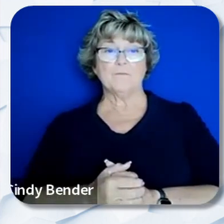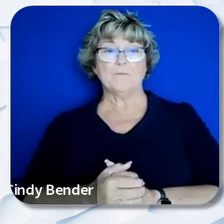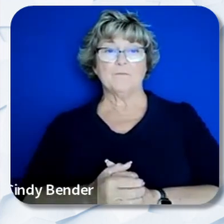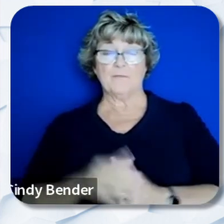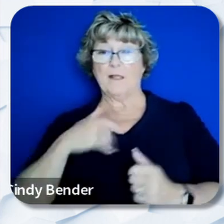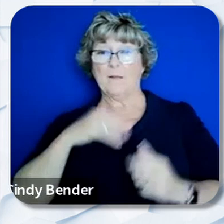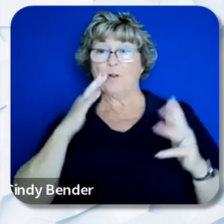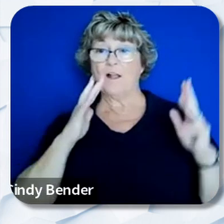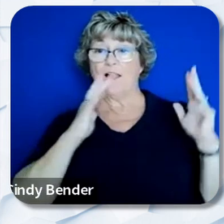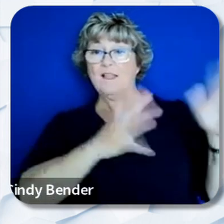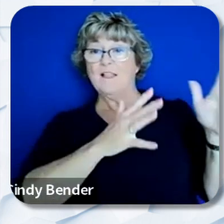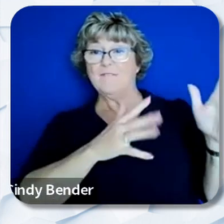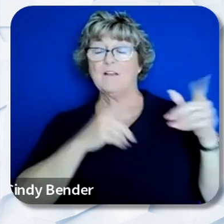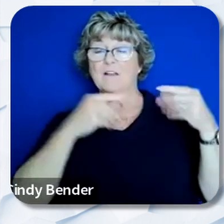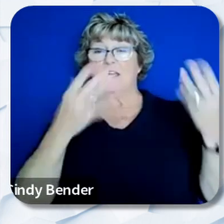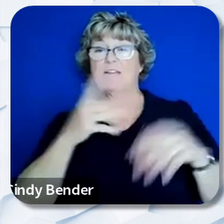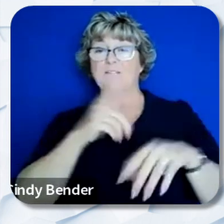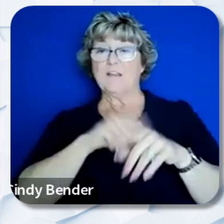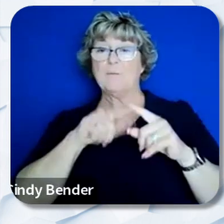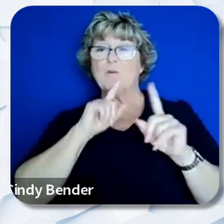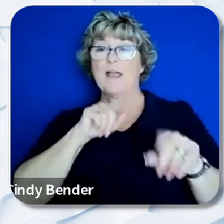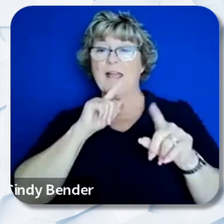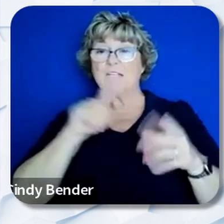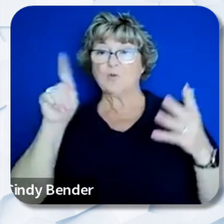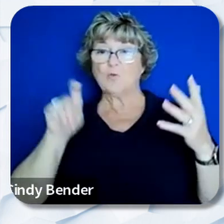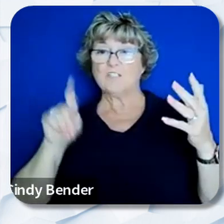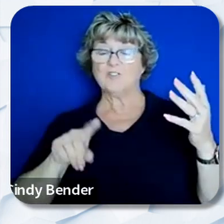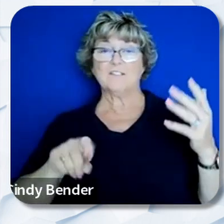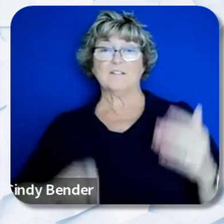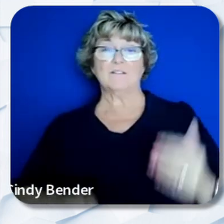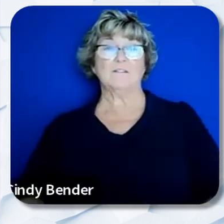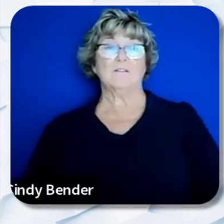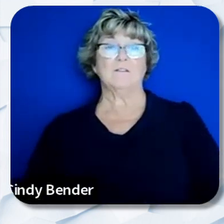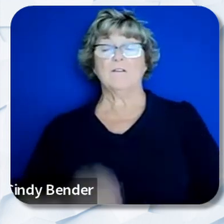while we give some time to answer some more questions. Thank you so much, Jacqueline.